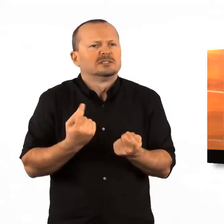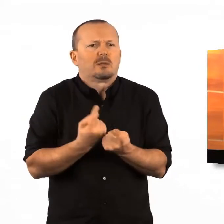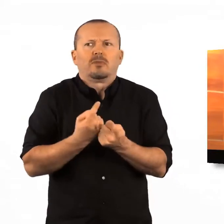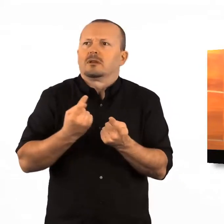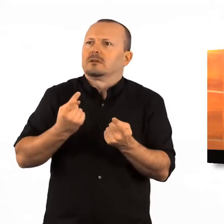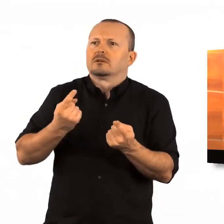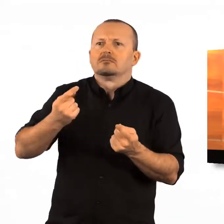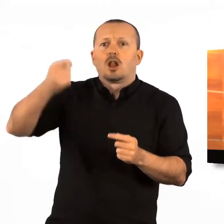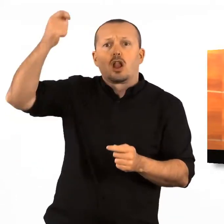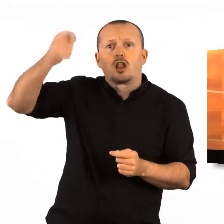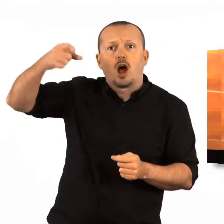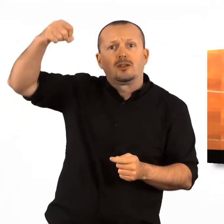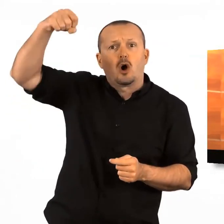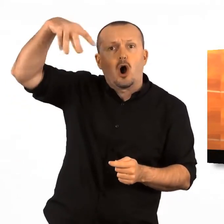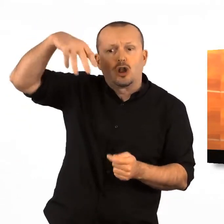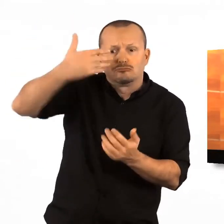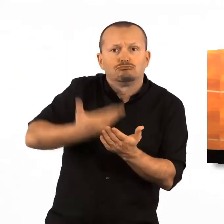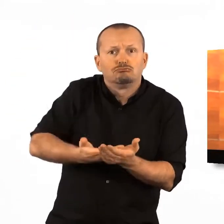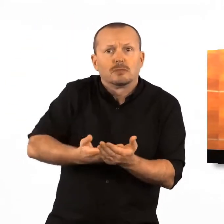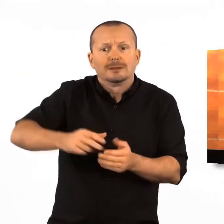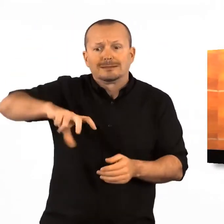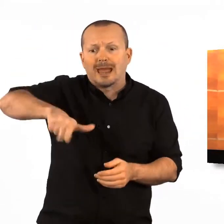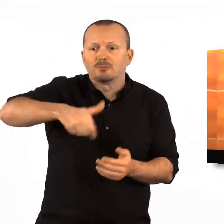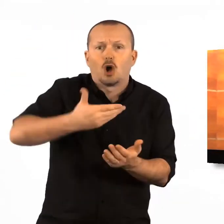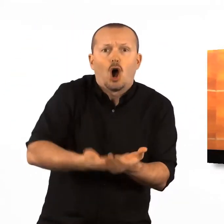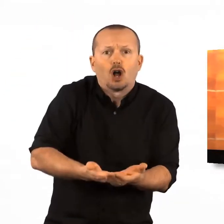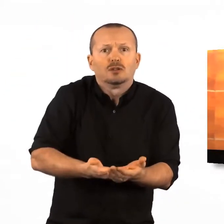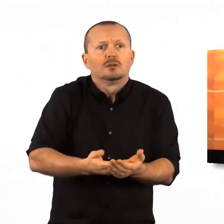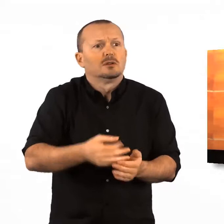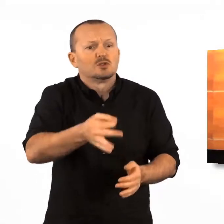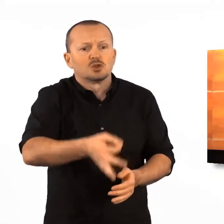context you can turn the light on, turn the tap on, turn the switch on, put something